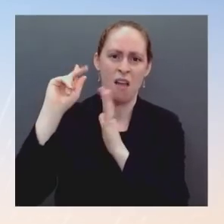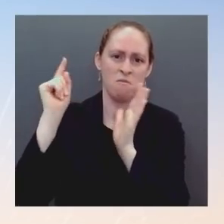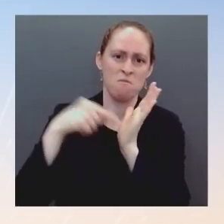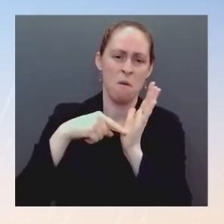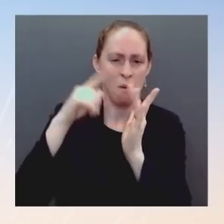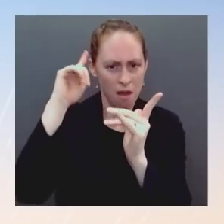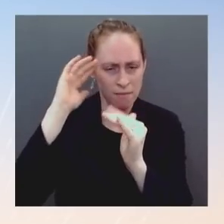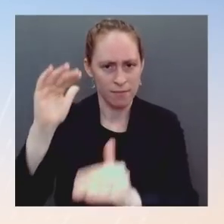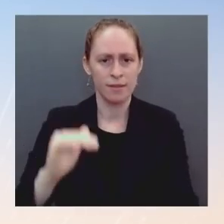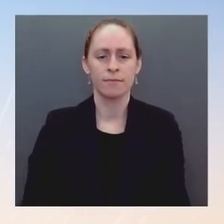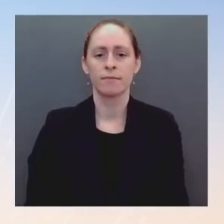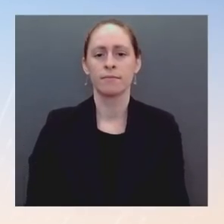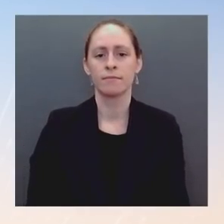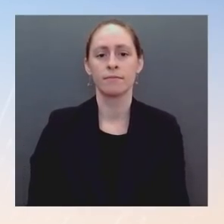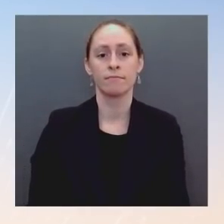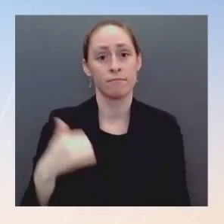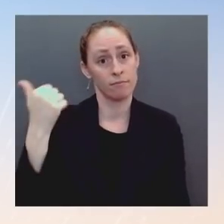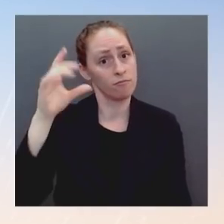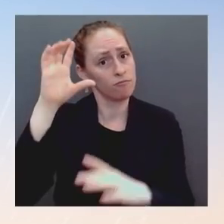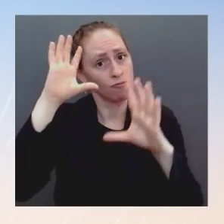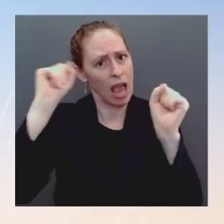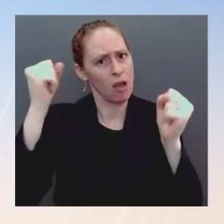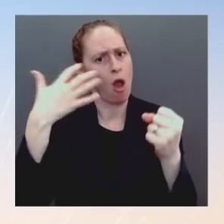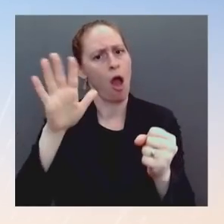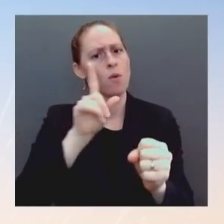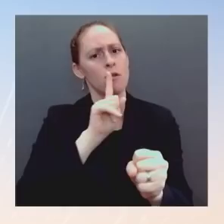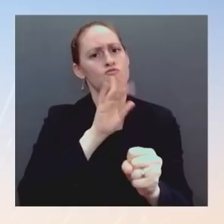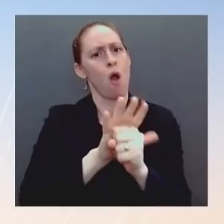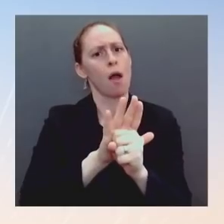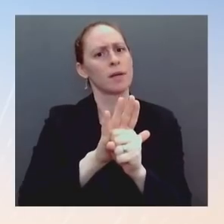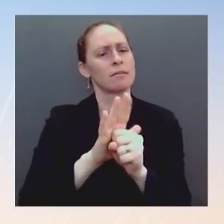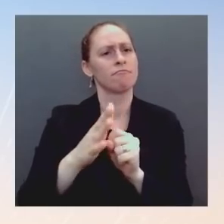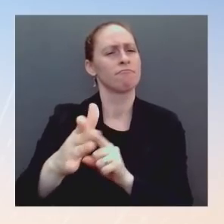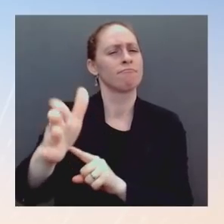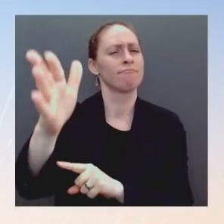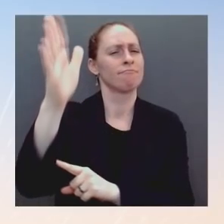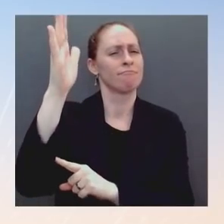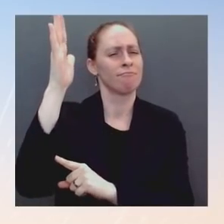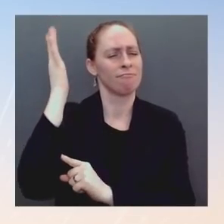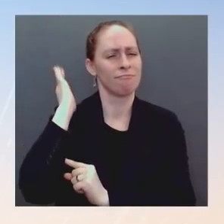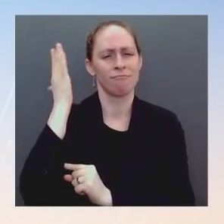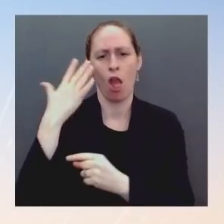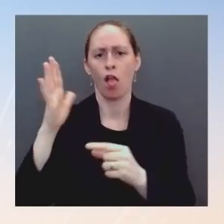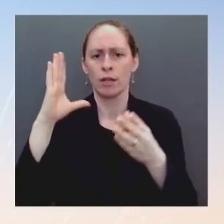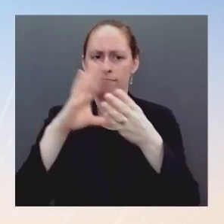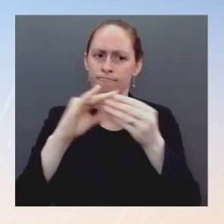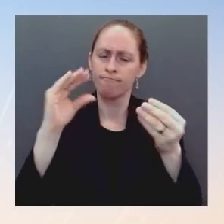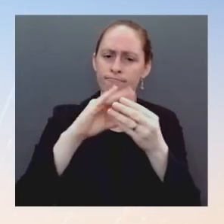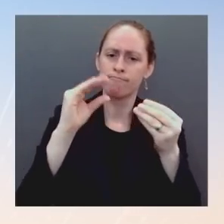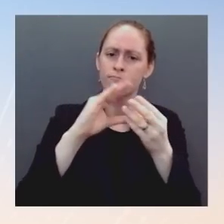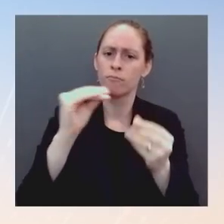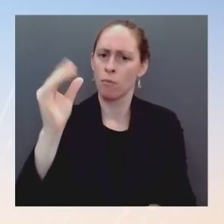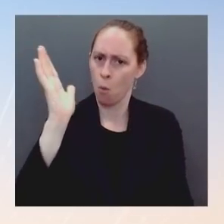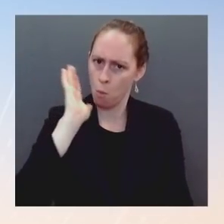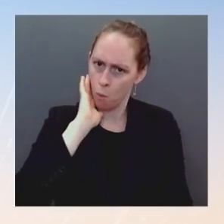And he's going to work hard on this choice, seeking advice and counsel from, as I noted earlier, a range of leaders, of experts.